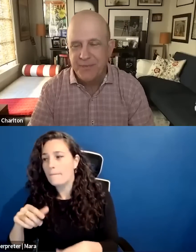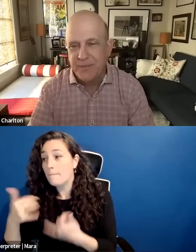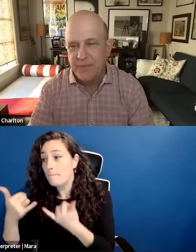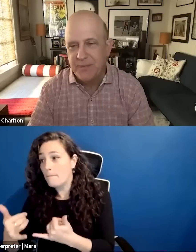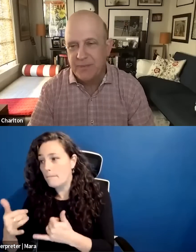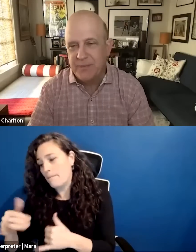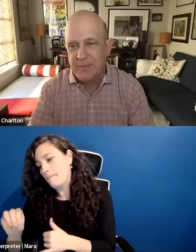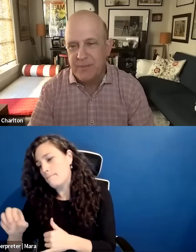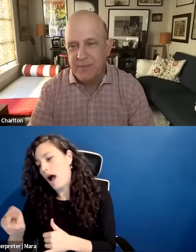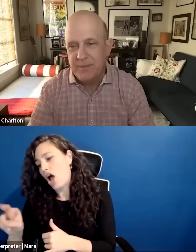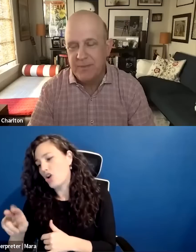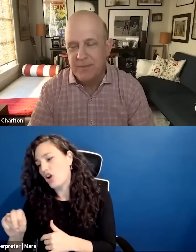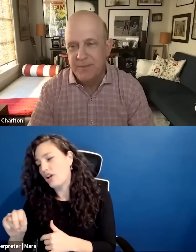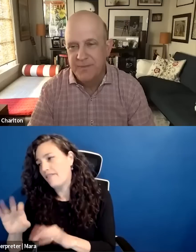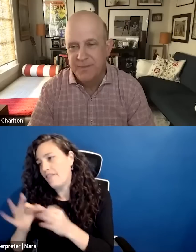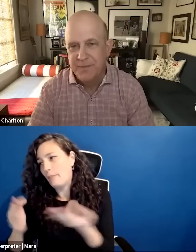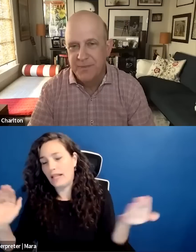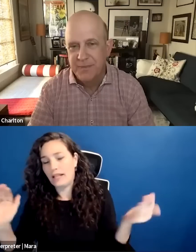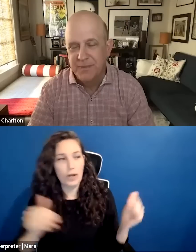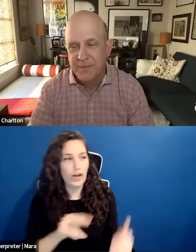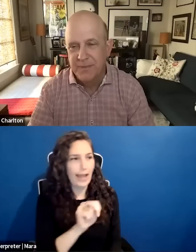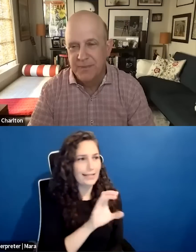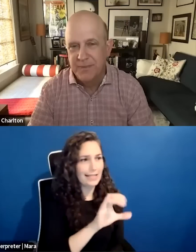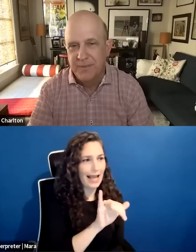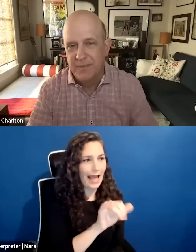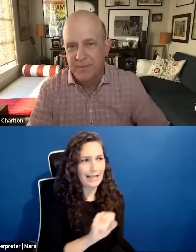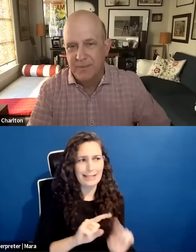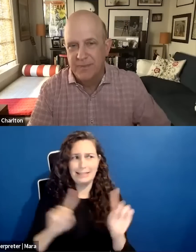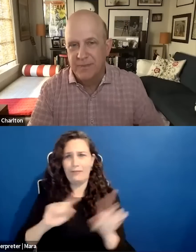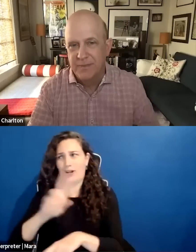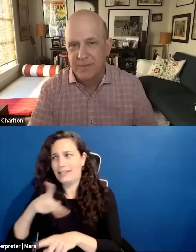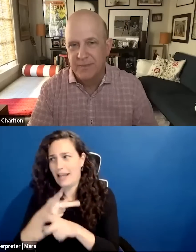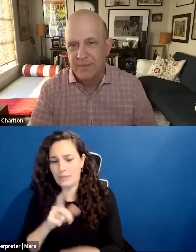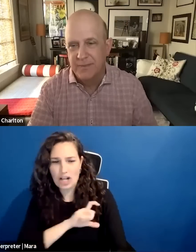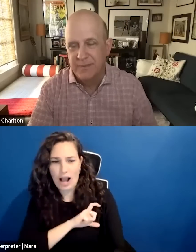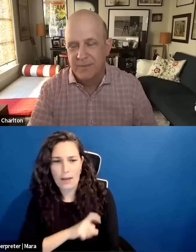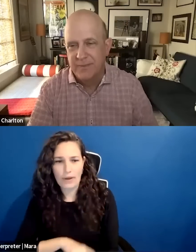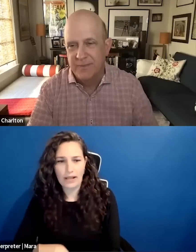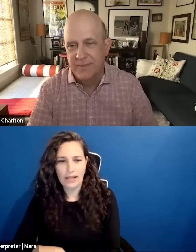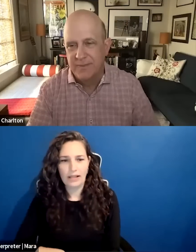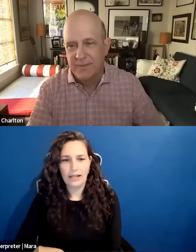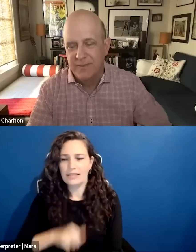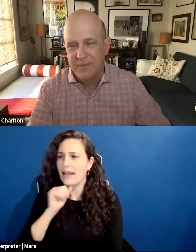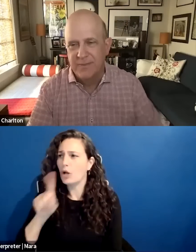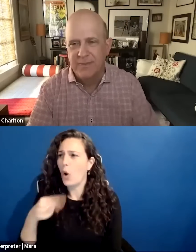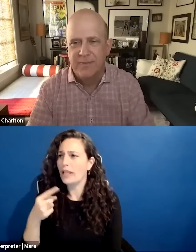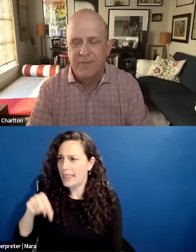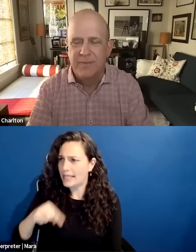and so taking myself out of the mindset of like, "Well, I play this age and this job title", it's like no, what you both are saying is like